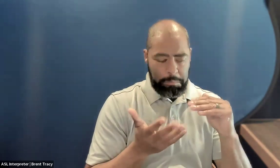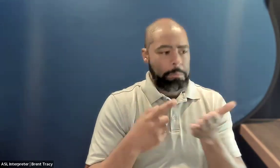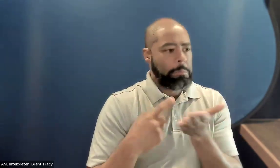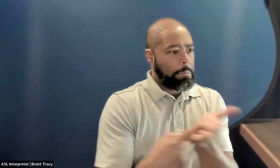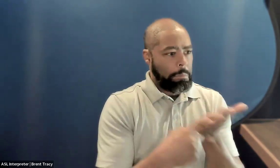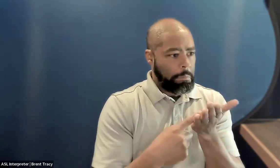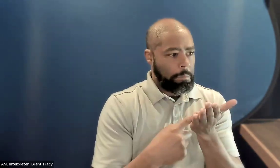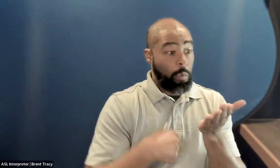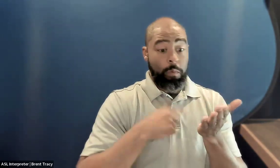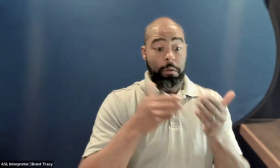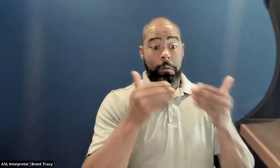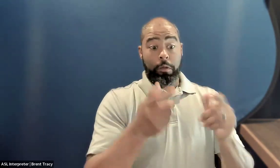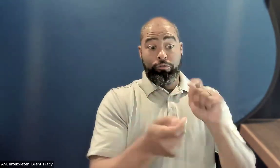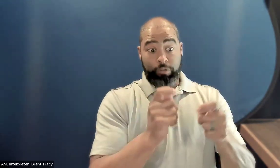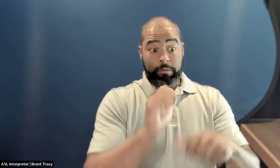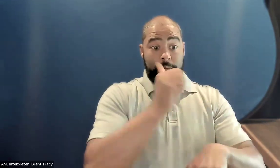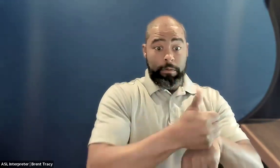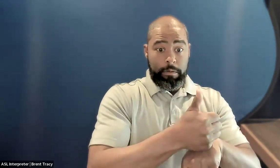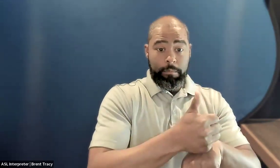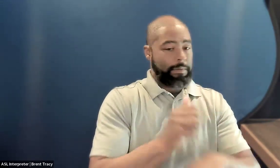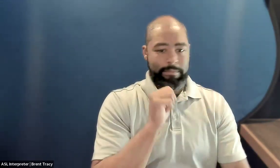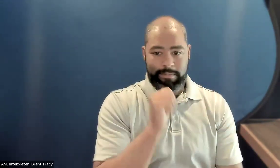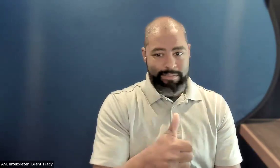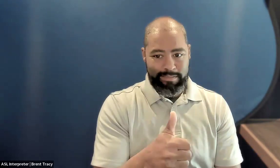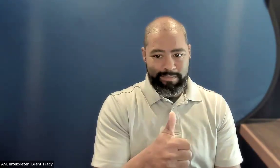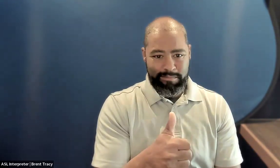In 2023, the Massachusetts Climate newly appointed climate